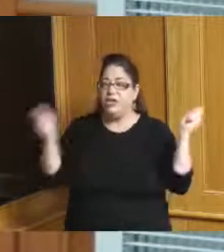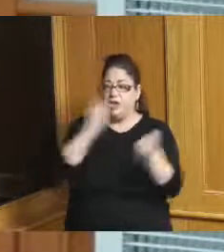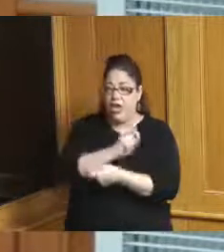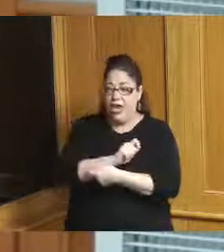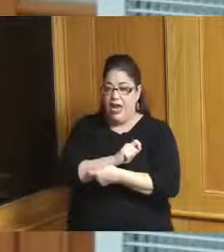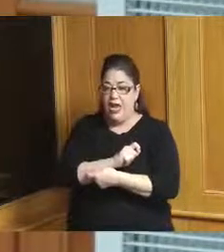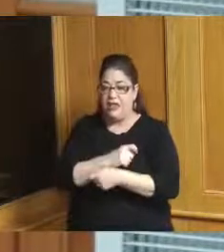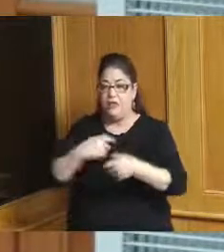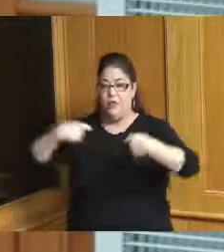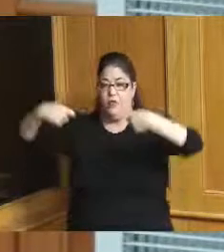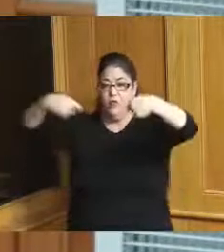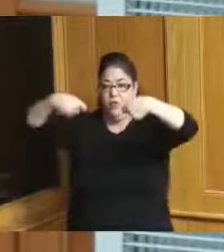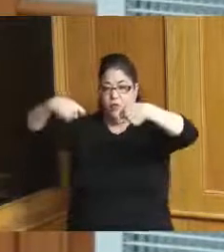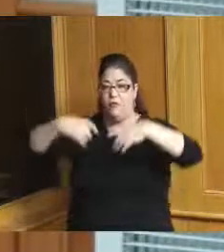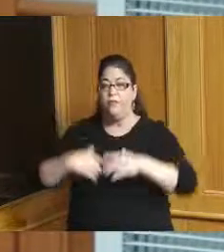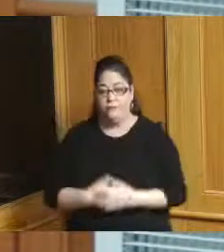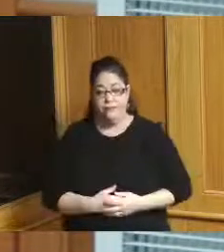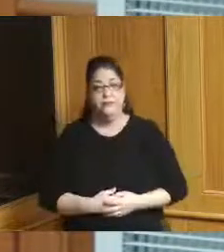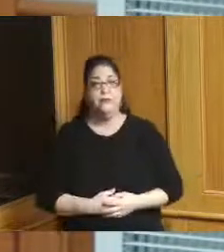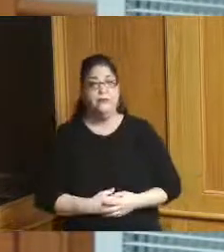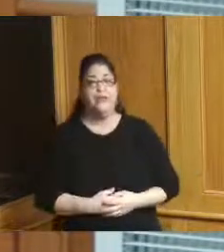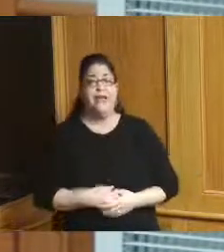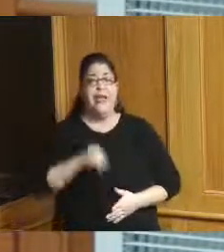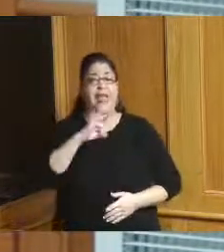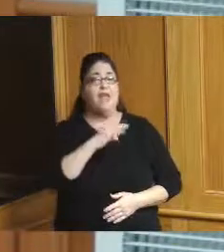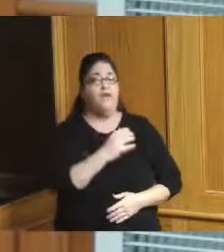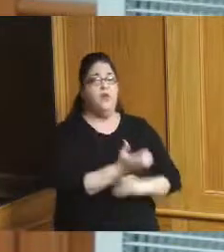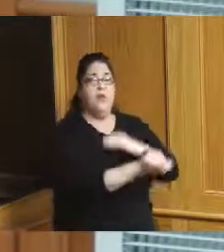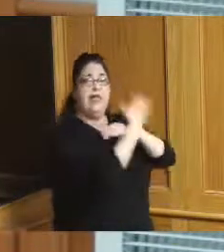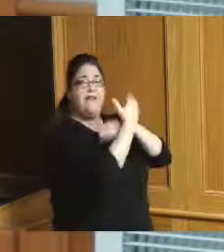because people always question like if you're giving me something or if you're like really